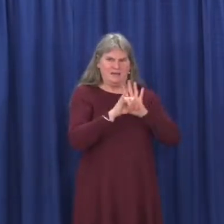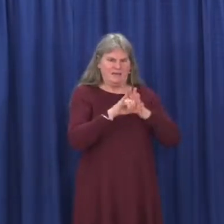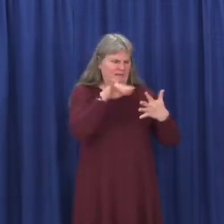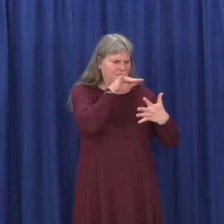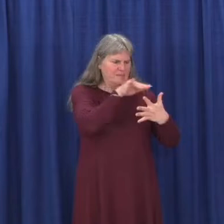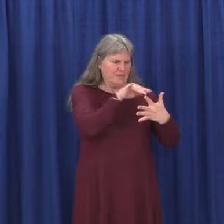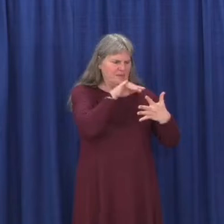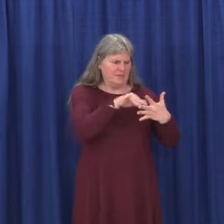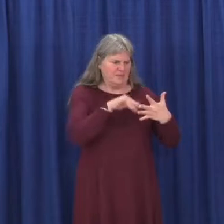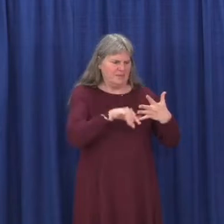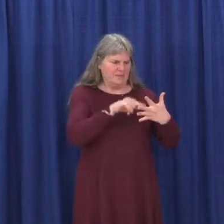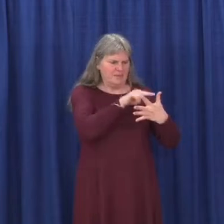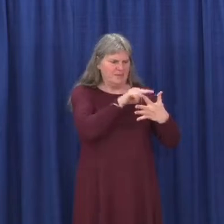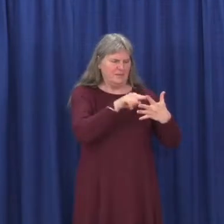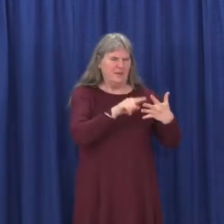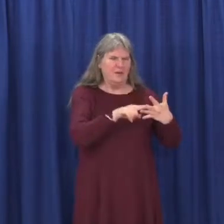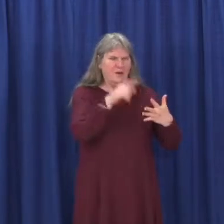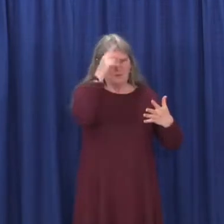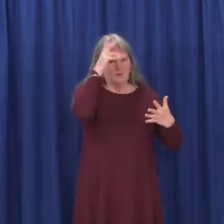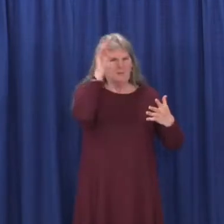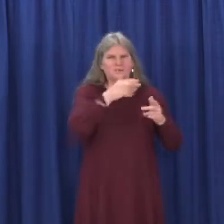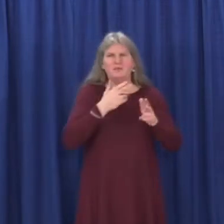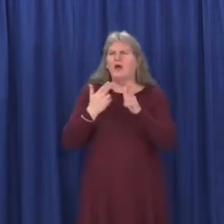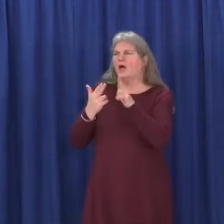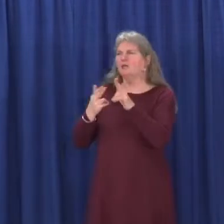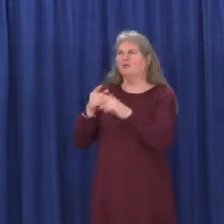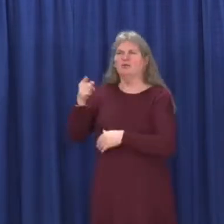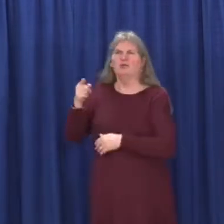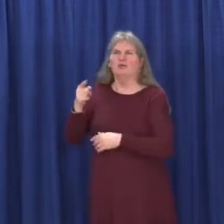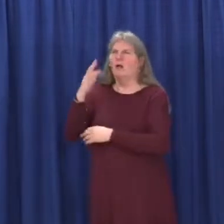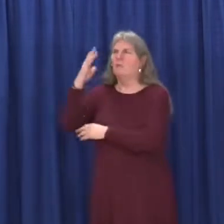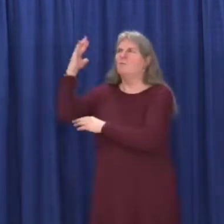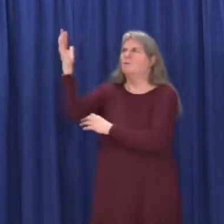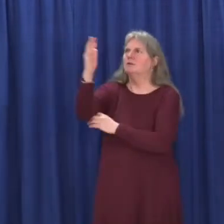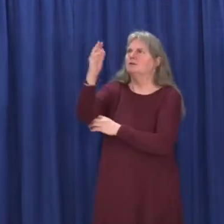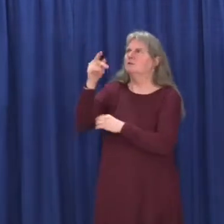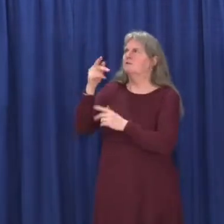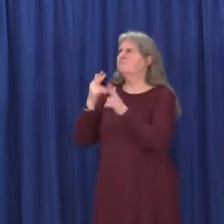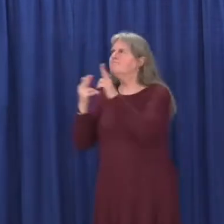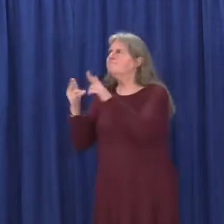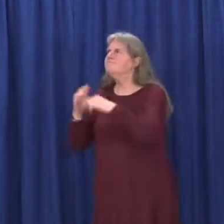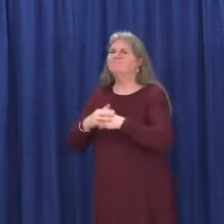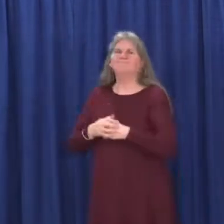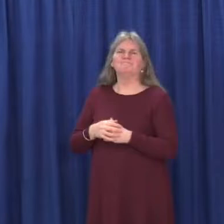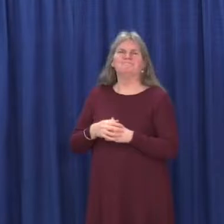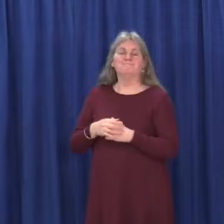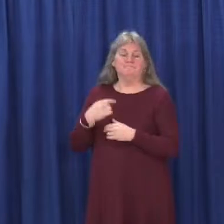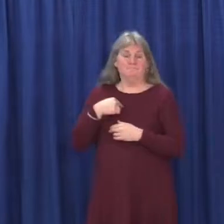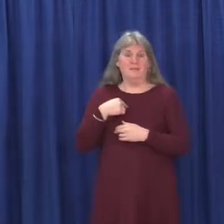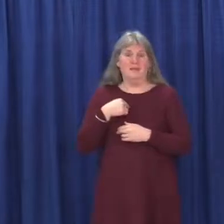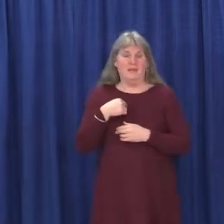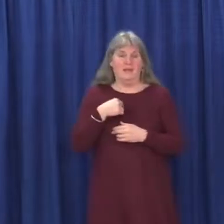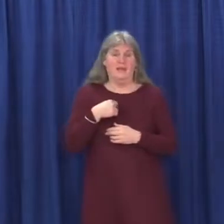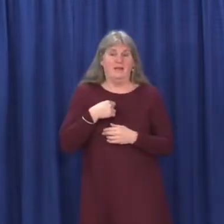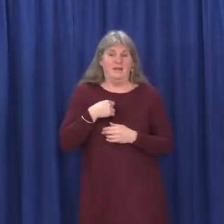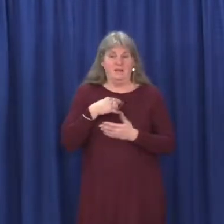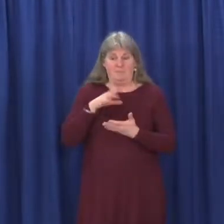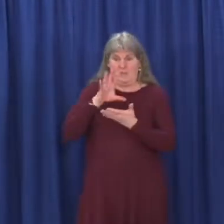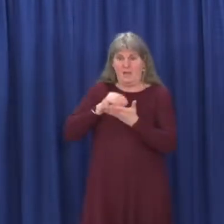hunter in the wilderness. So, if I go and learn all of the skills of hunting,